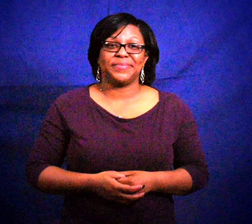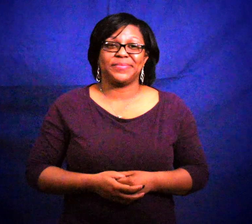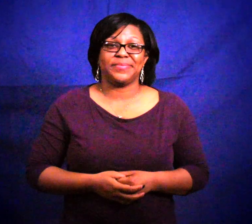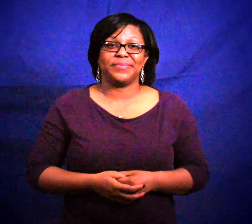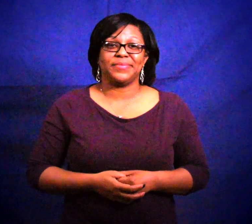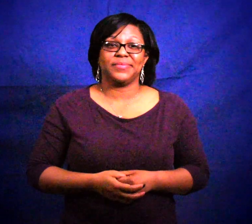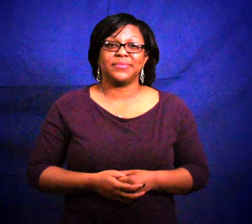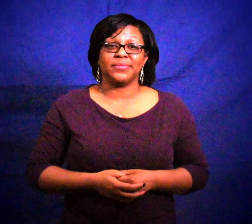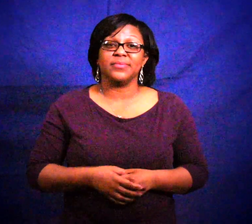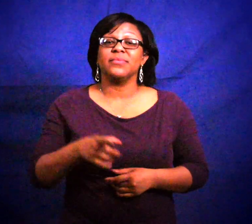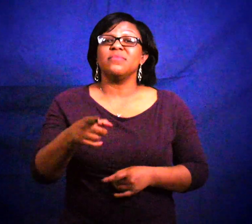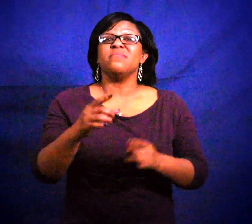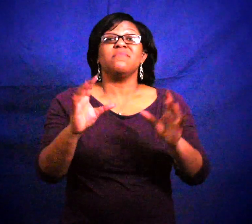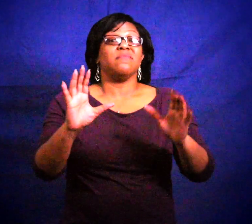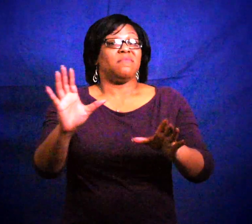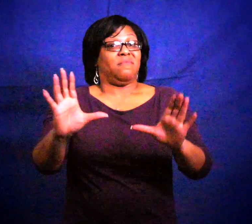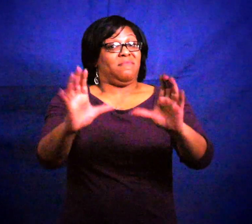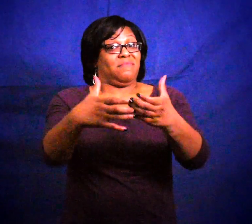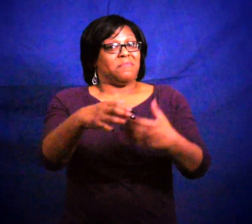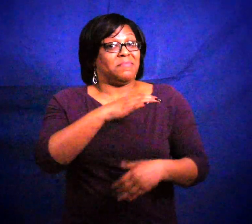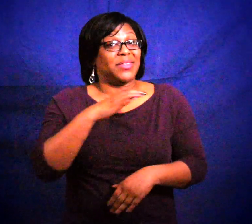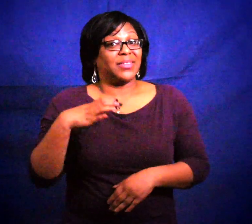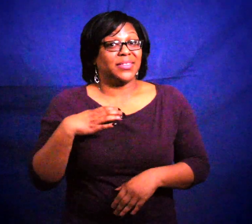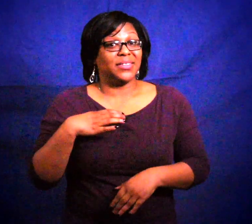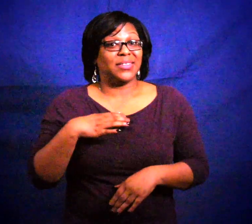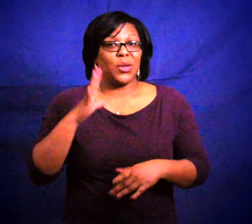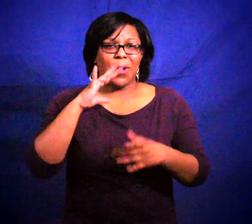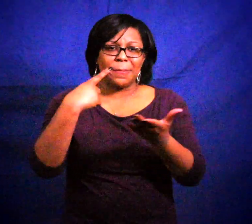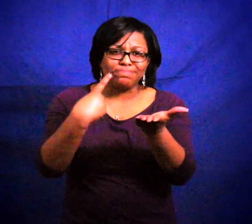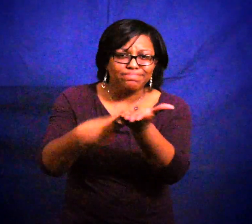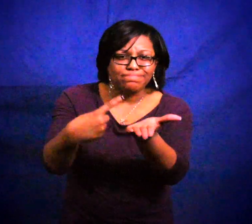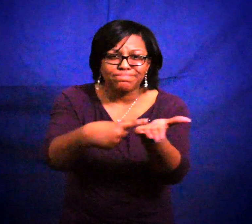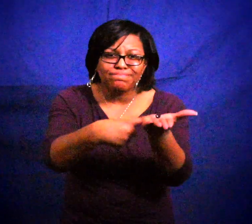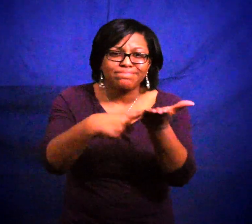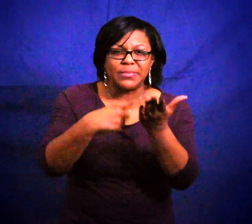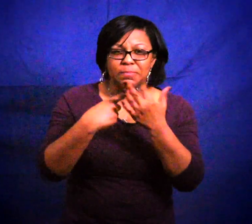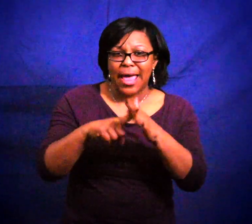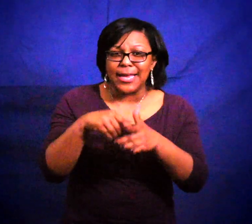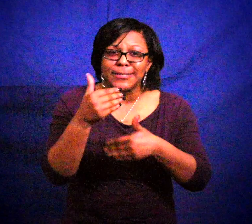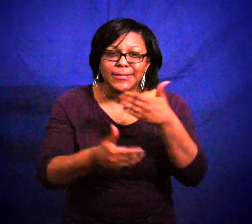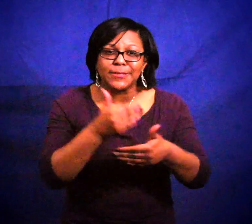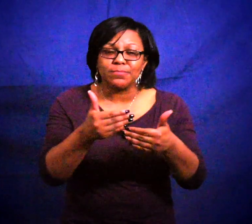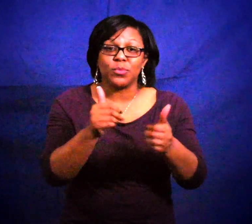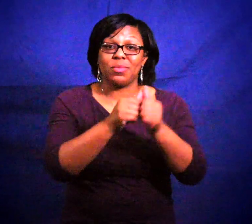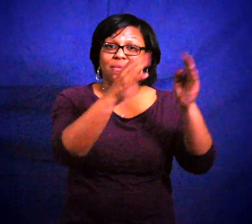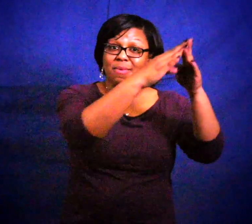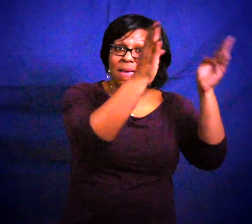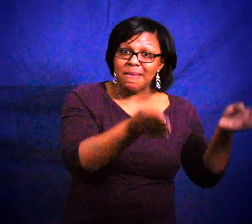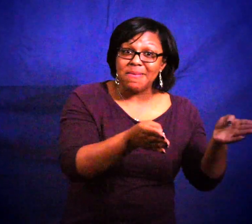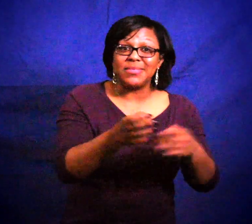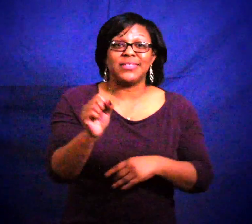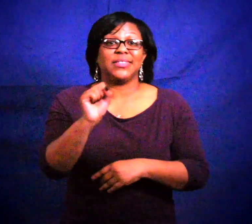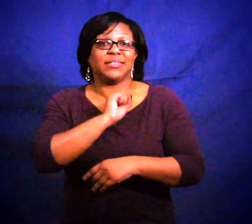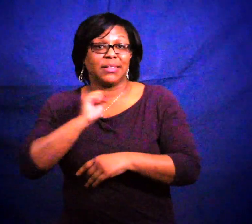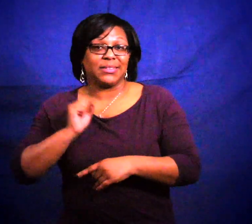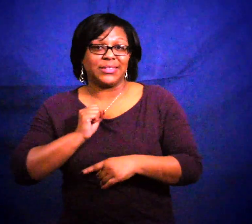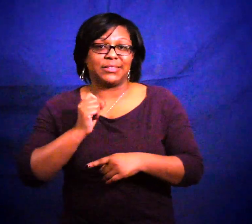The conference committees began their discussions on the House and Senate